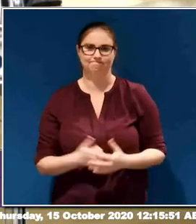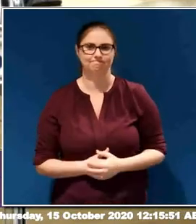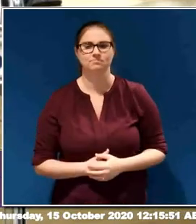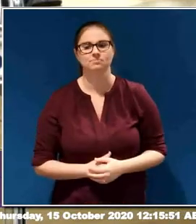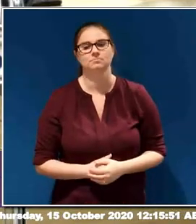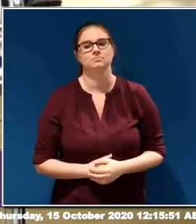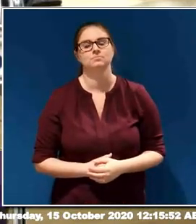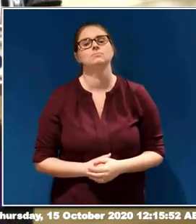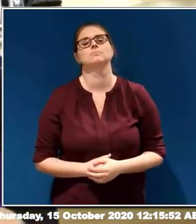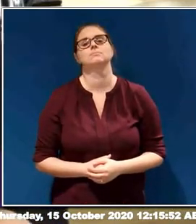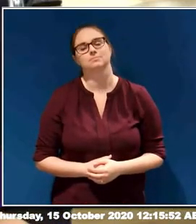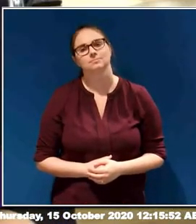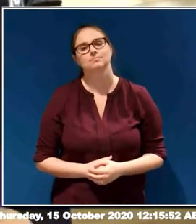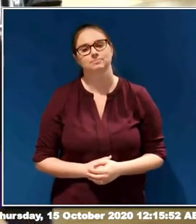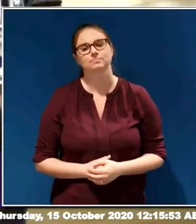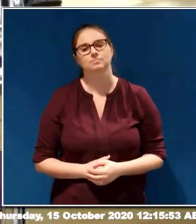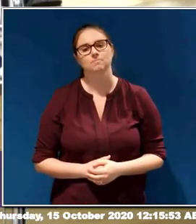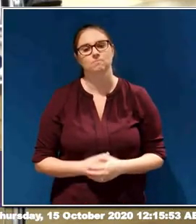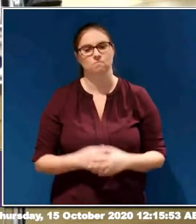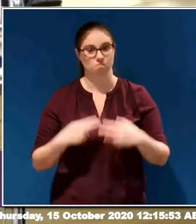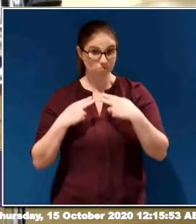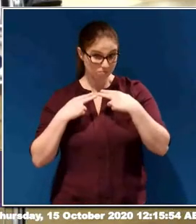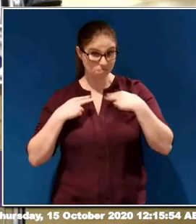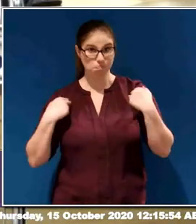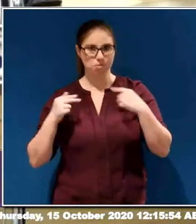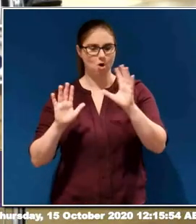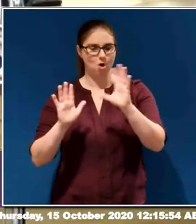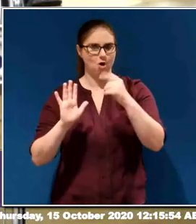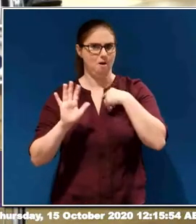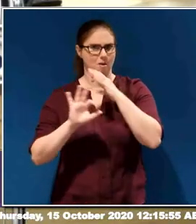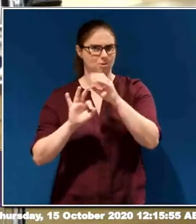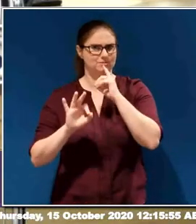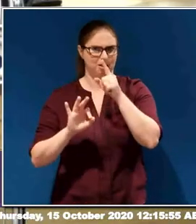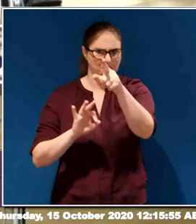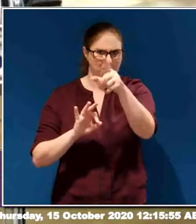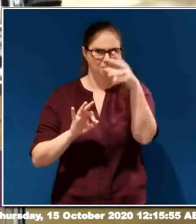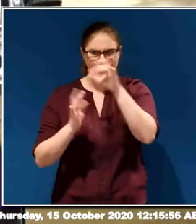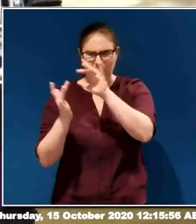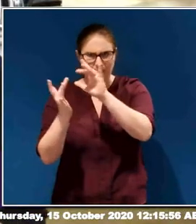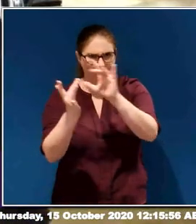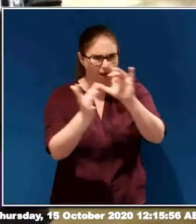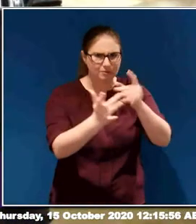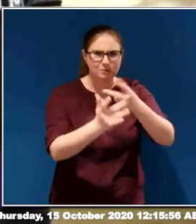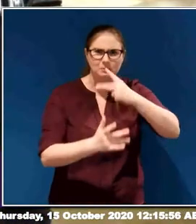I'm not suggesting you need to be contacting -- Yeah, no. 250 people to make sure they've done it personally.